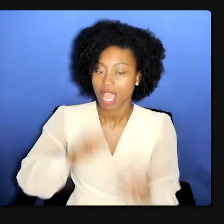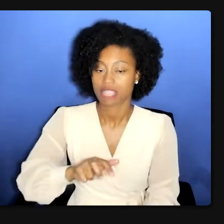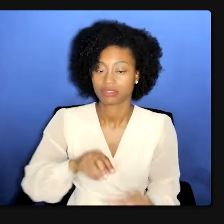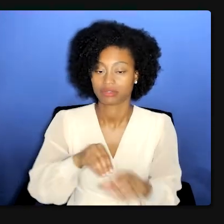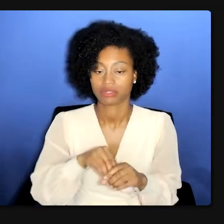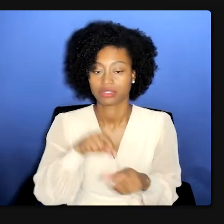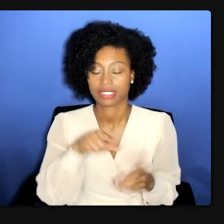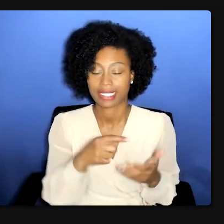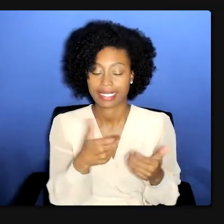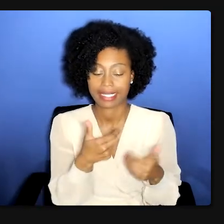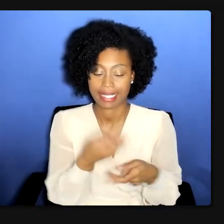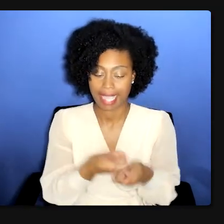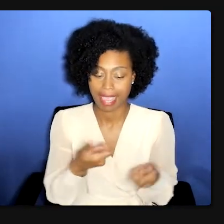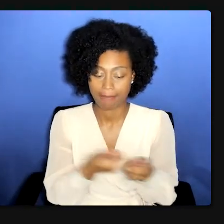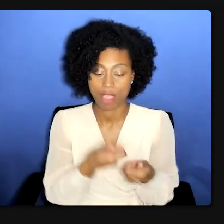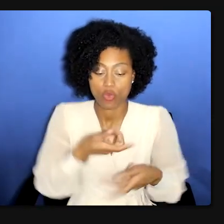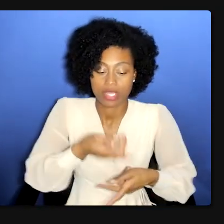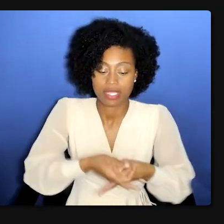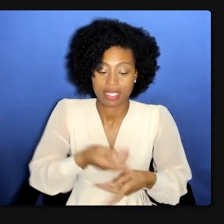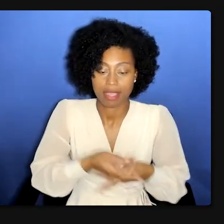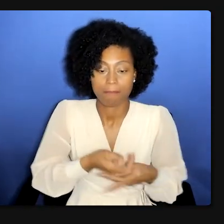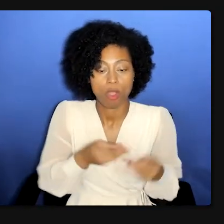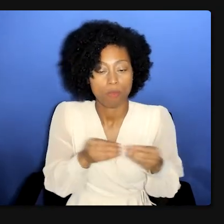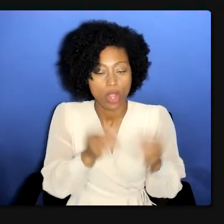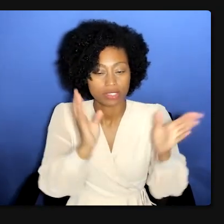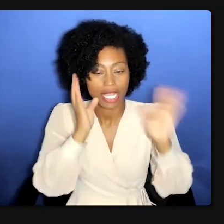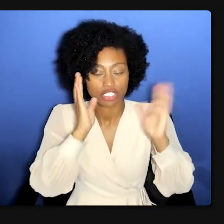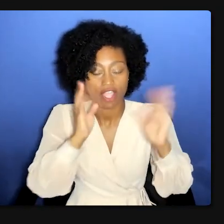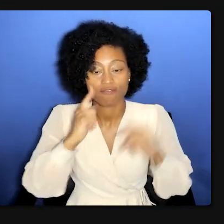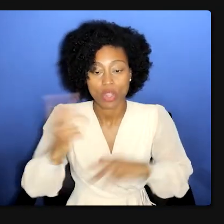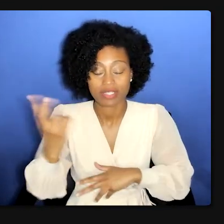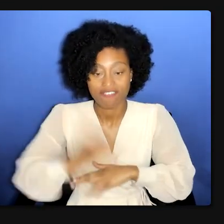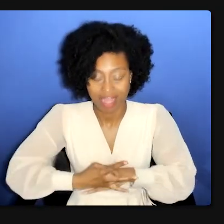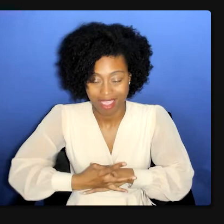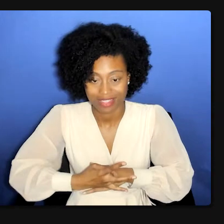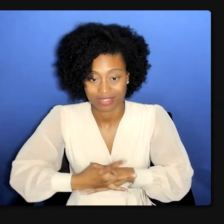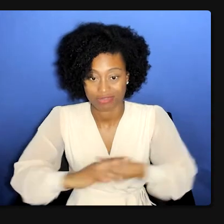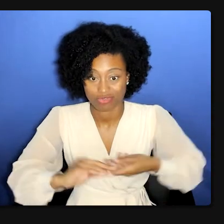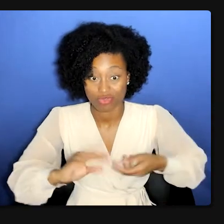and retain better within that first seven days. At the time, we were seeing a big drop off around D3, D4,